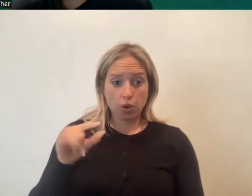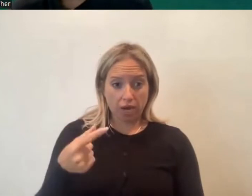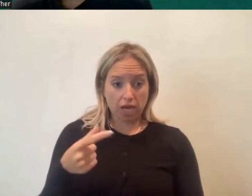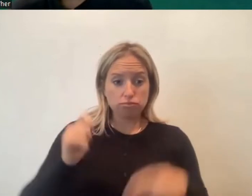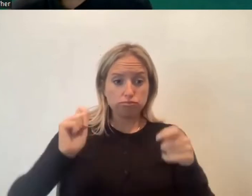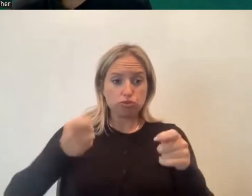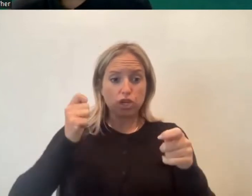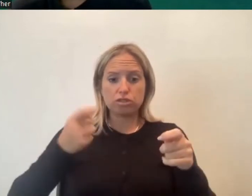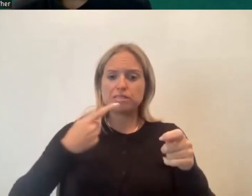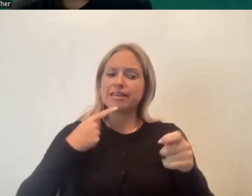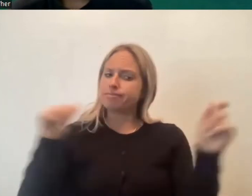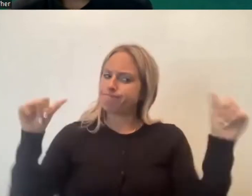That was my third denial.